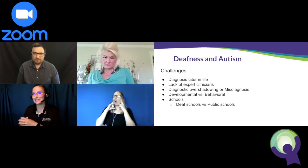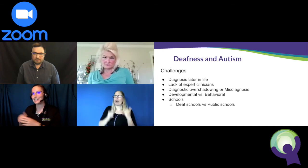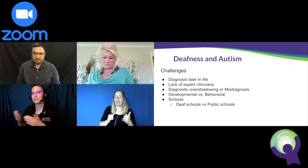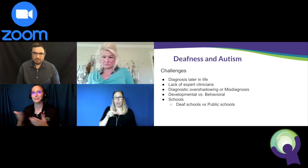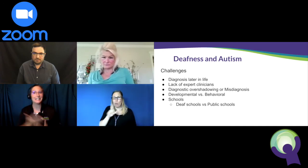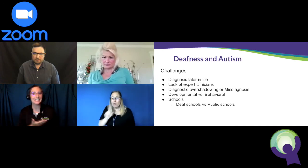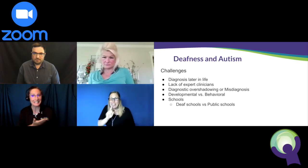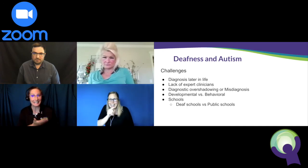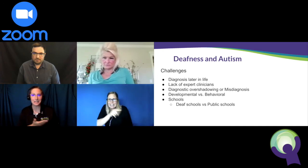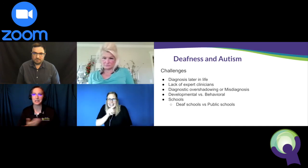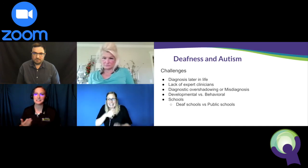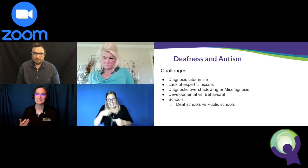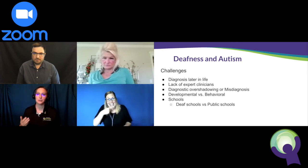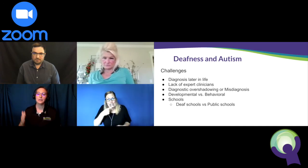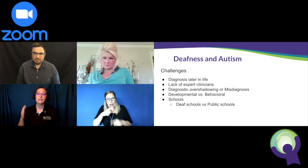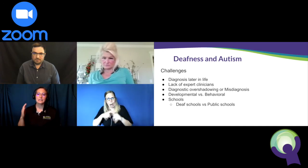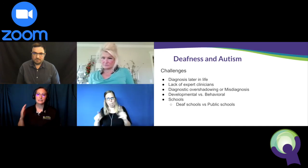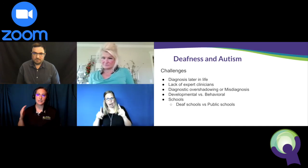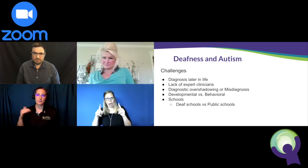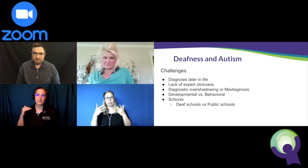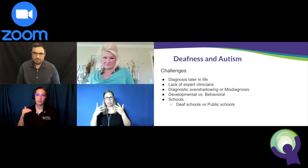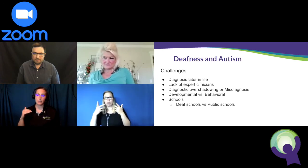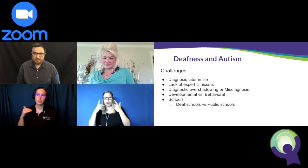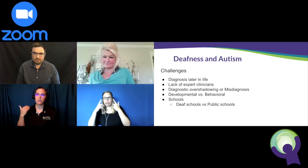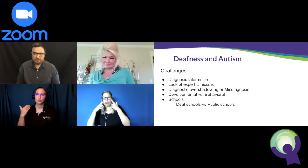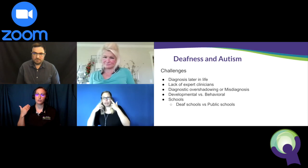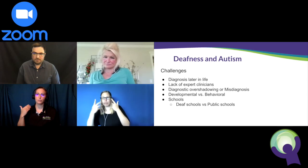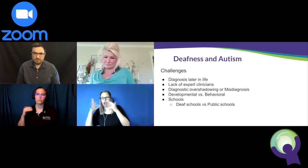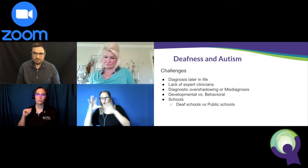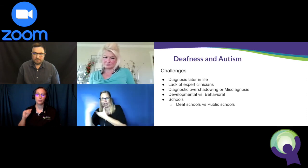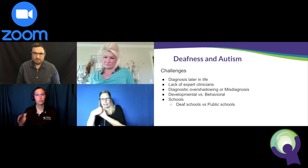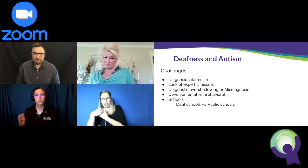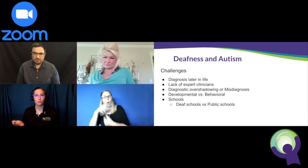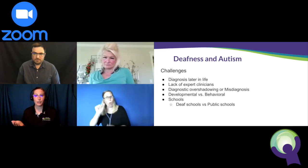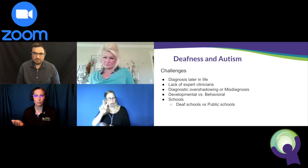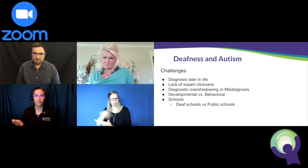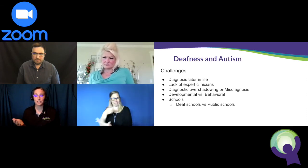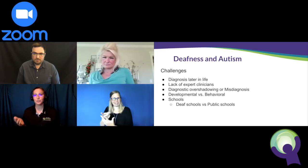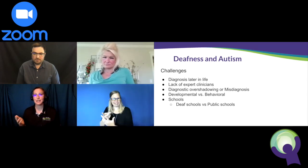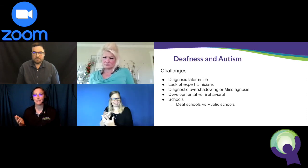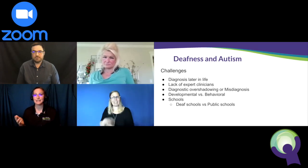when really it's a hearing loss. So sometimes when you're approaching your medical professionals, they might say